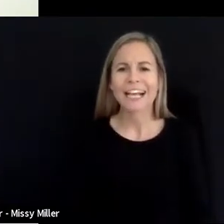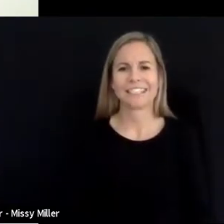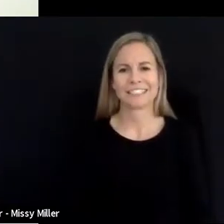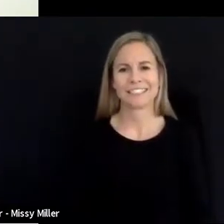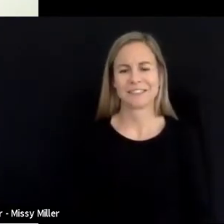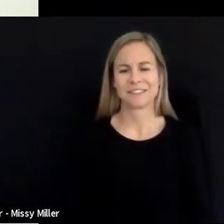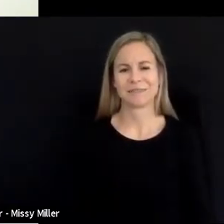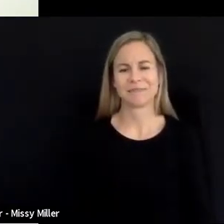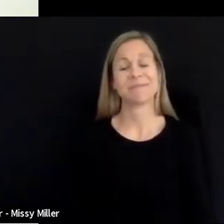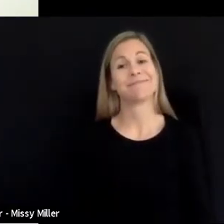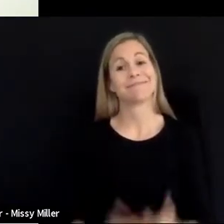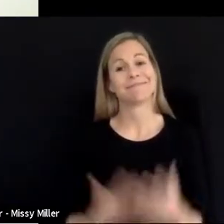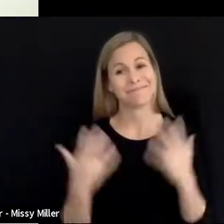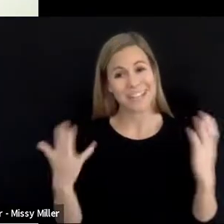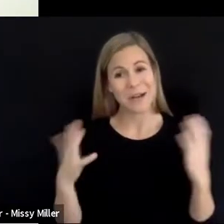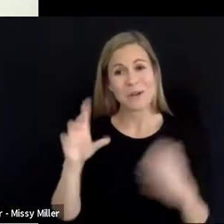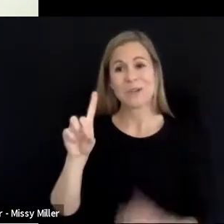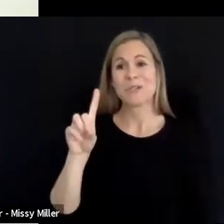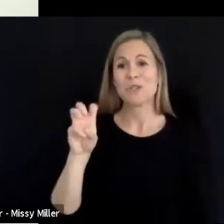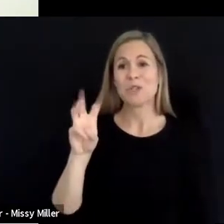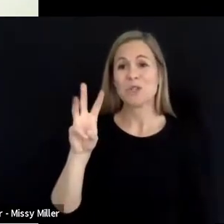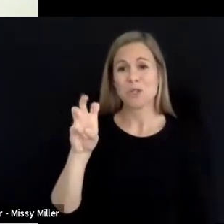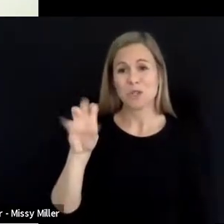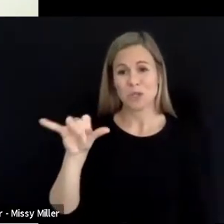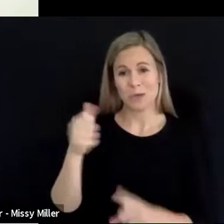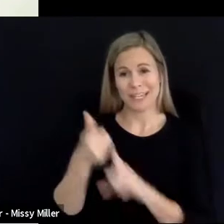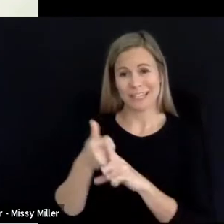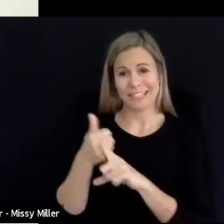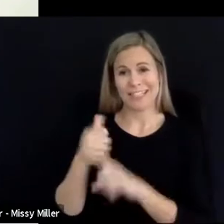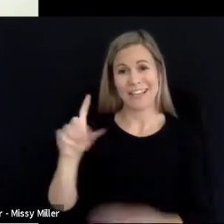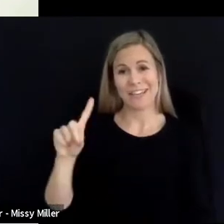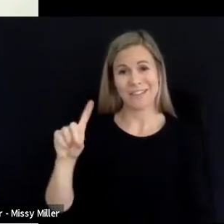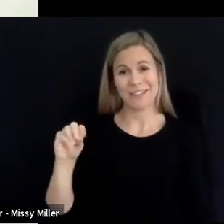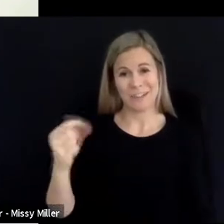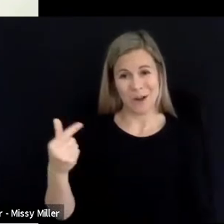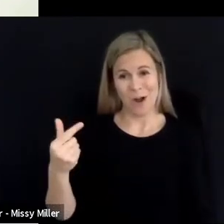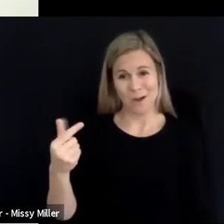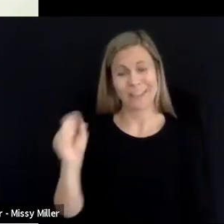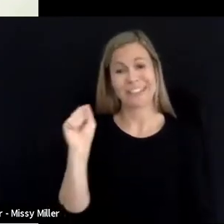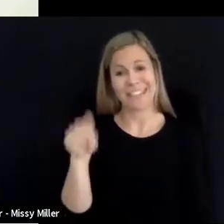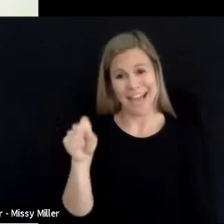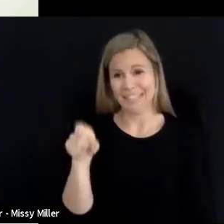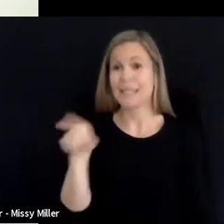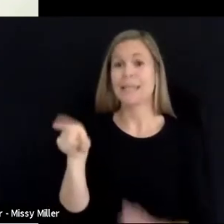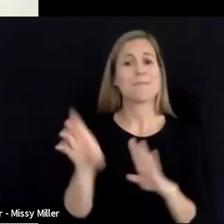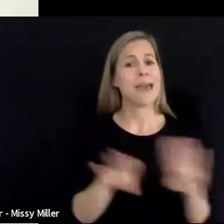All right, so Dewey is a dog, and Dewey is behaving the way dogs very often do.